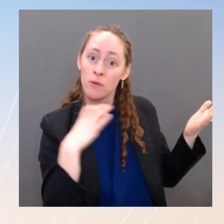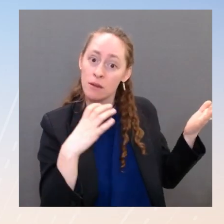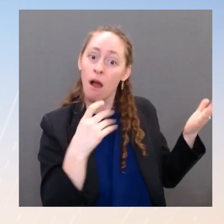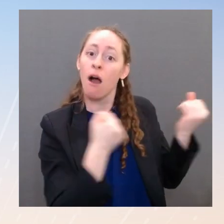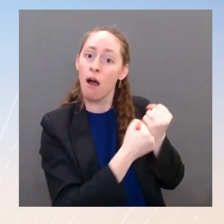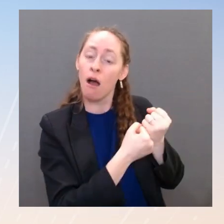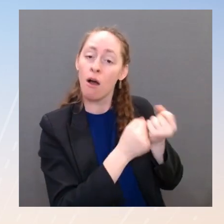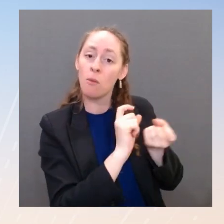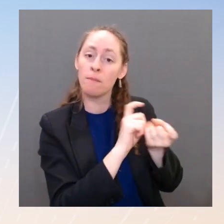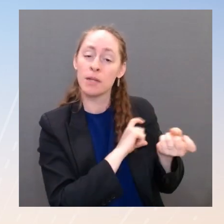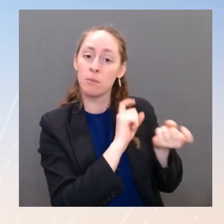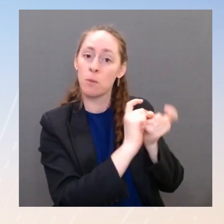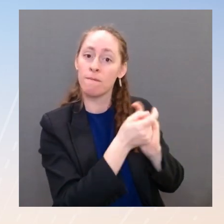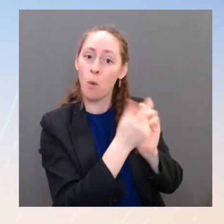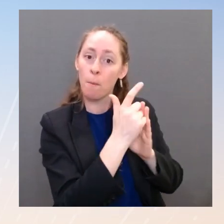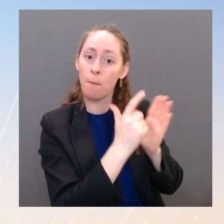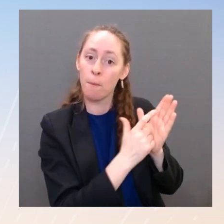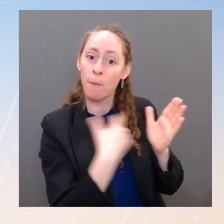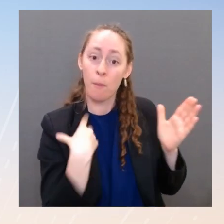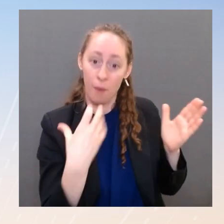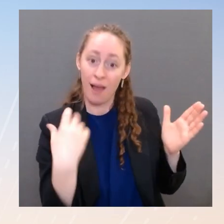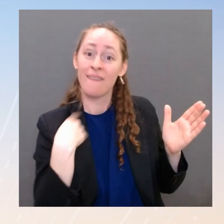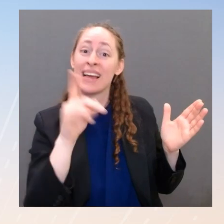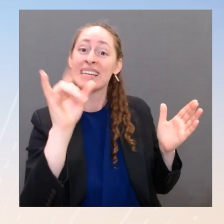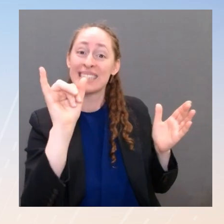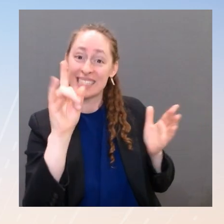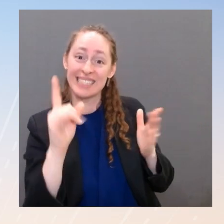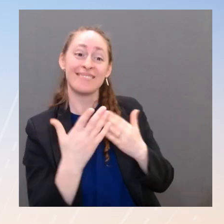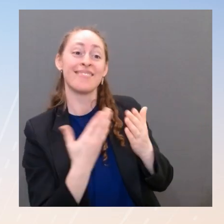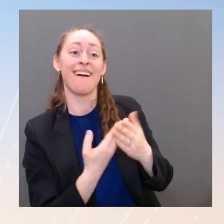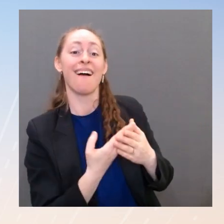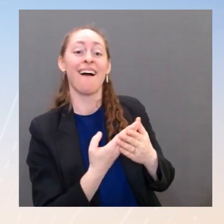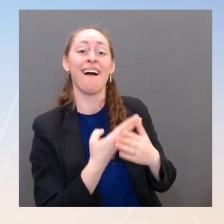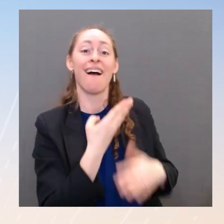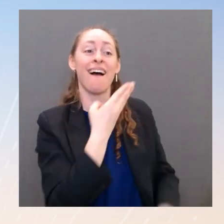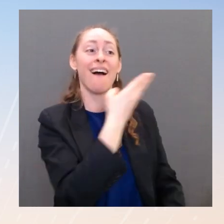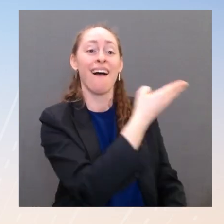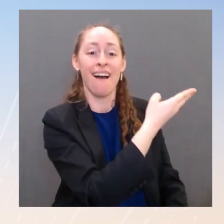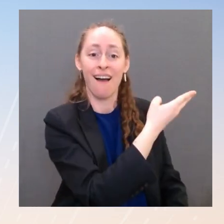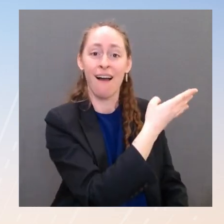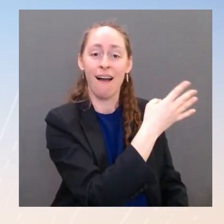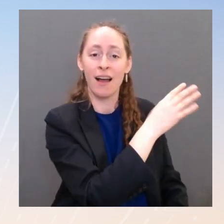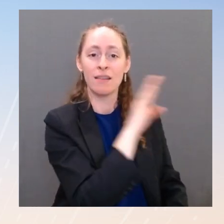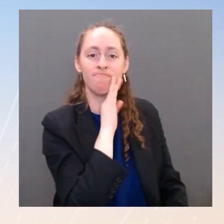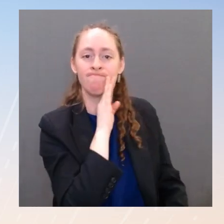we stepped up the process of considering and reviewing executive action on that front.